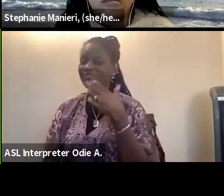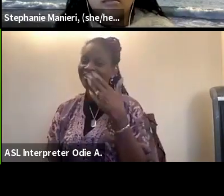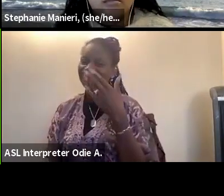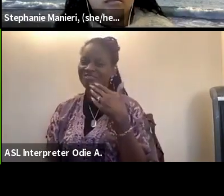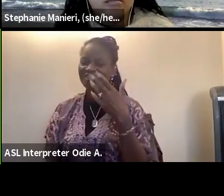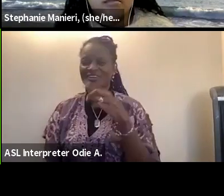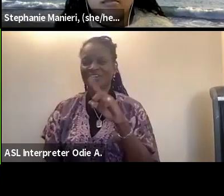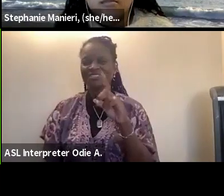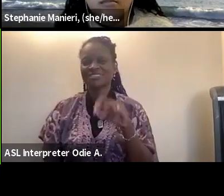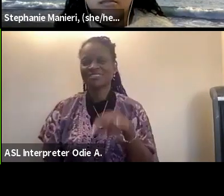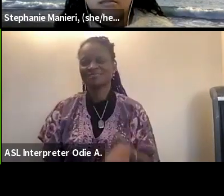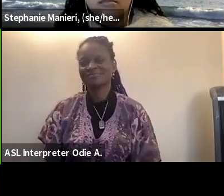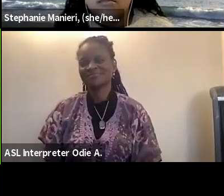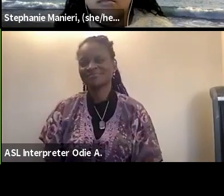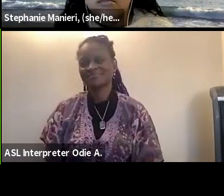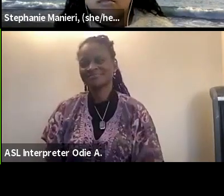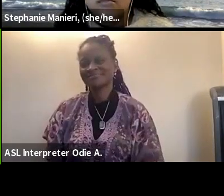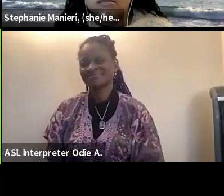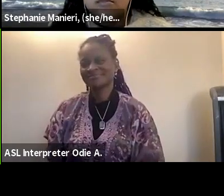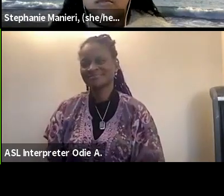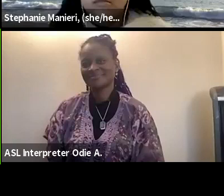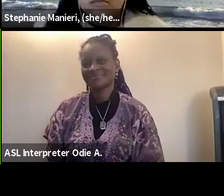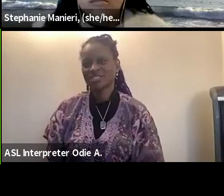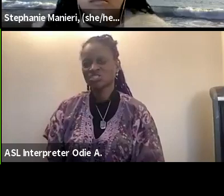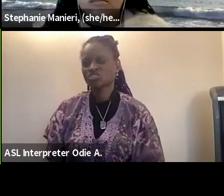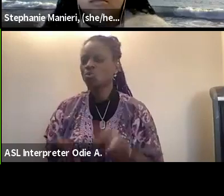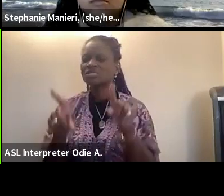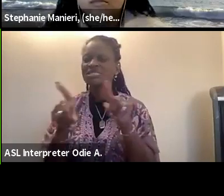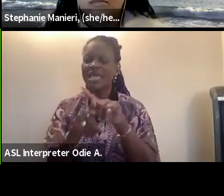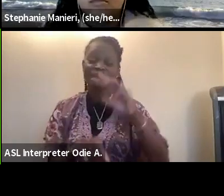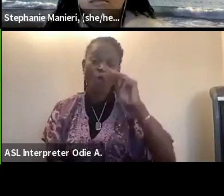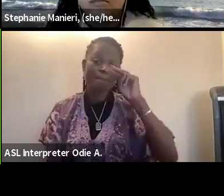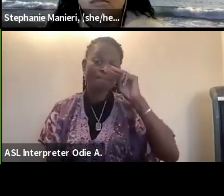So very similar to Marin's amendment,